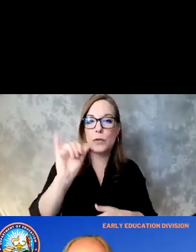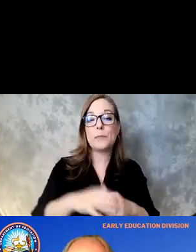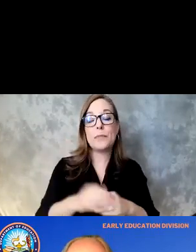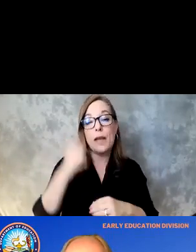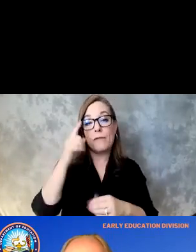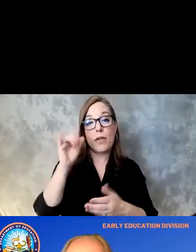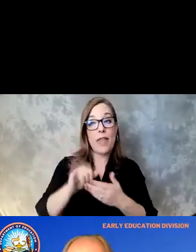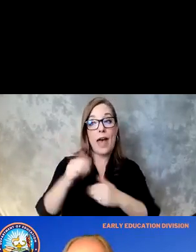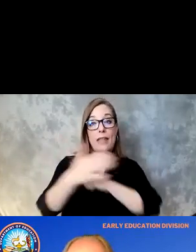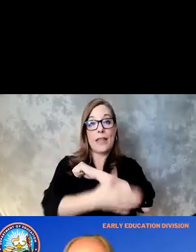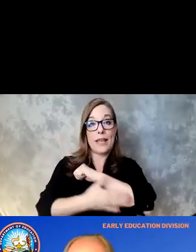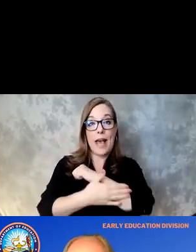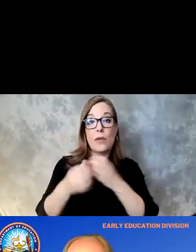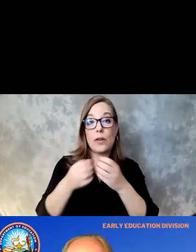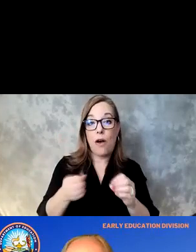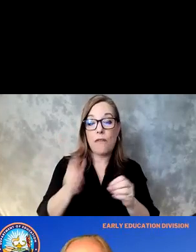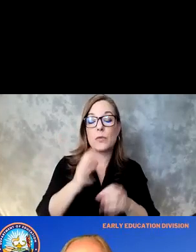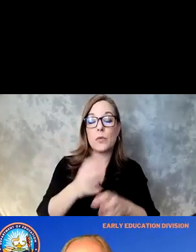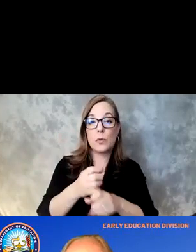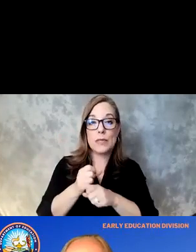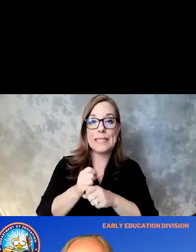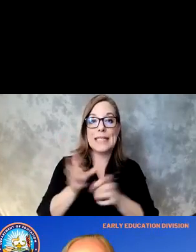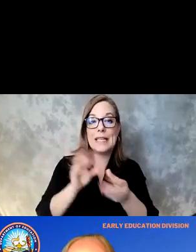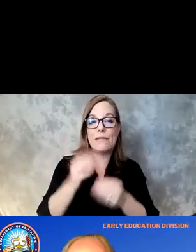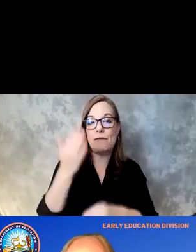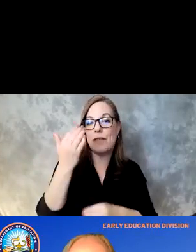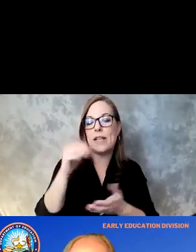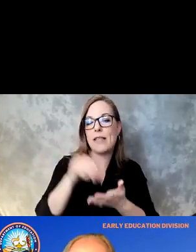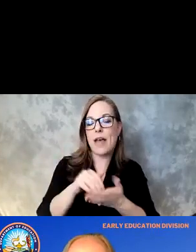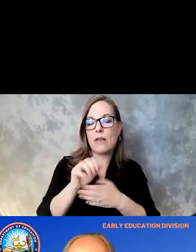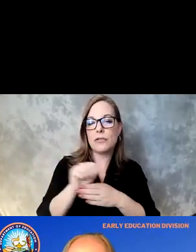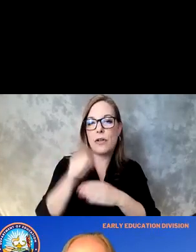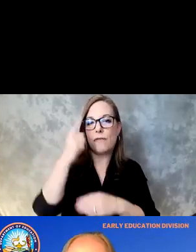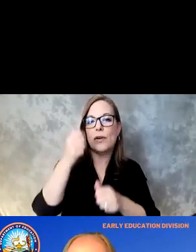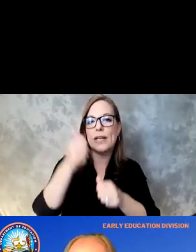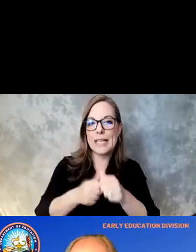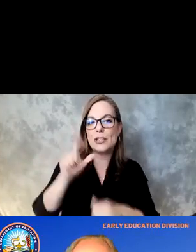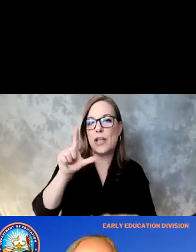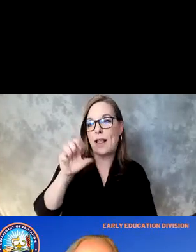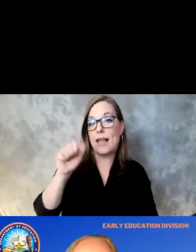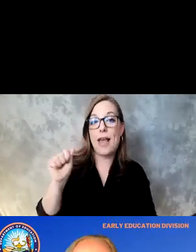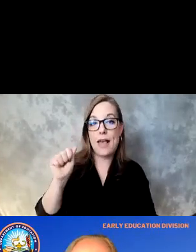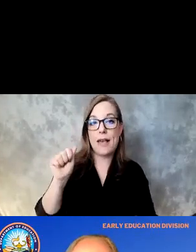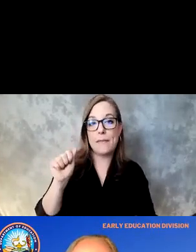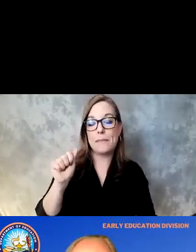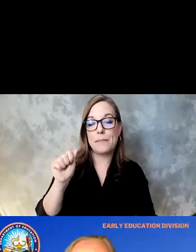are receiving $15,000 for each LEA in their county that's getting the P&I Grants to help